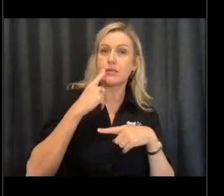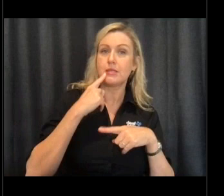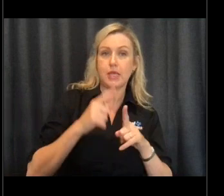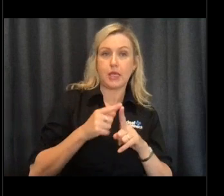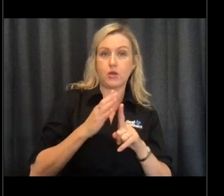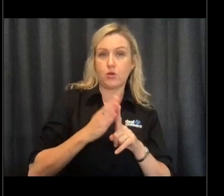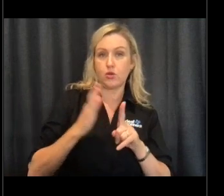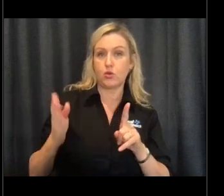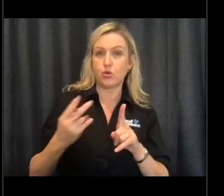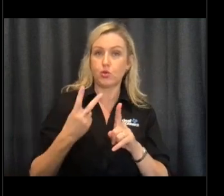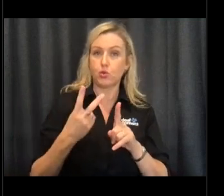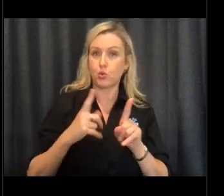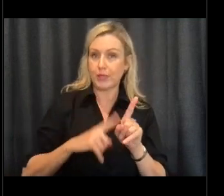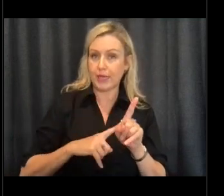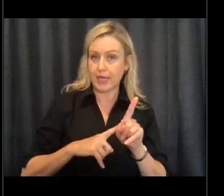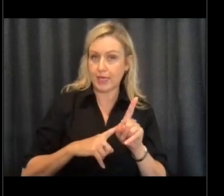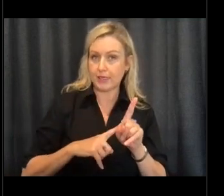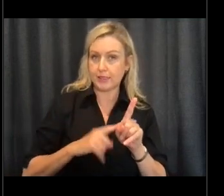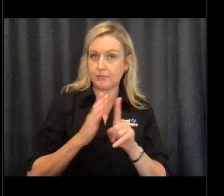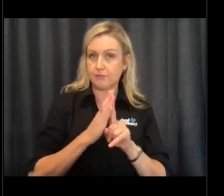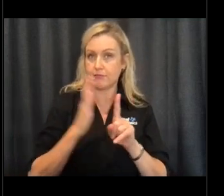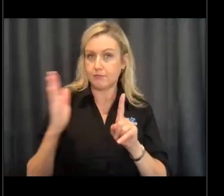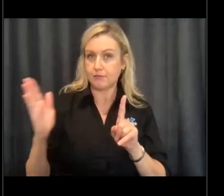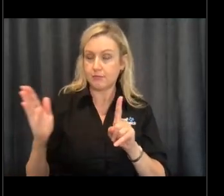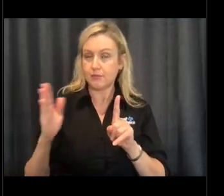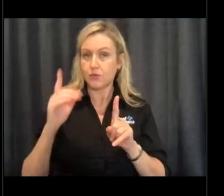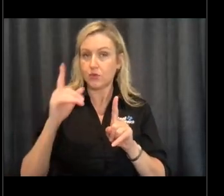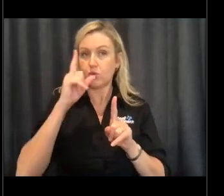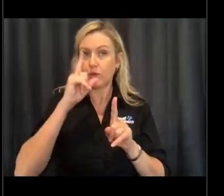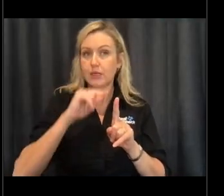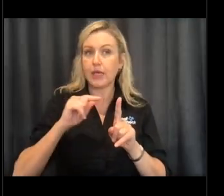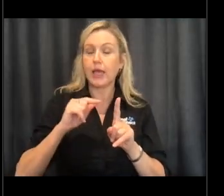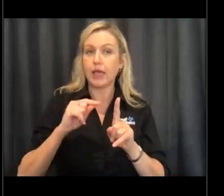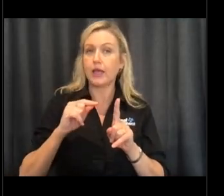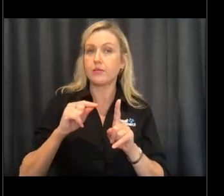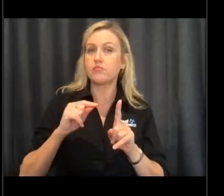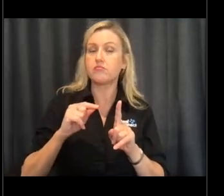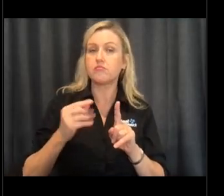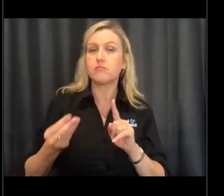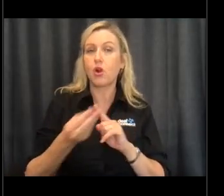claim to potentially lodge a claim in the Australian financial complaints authority